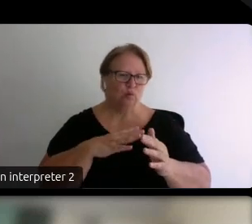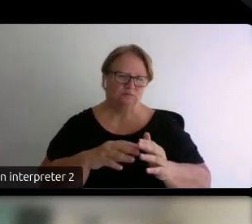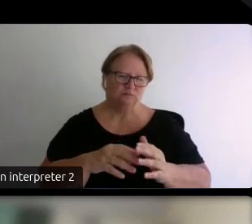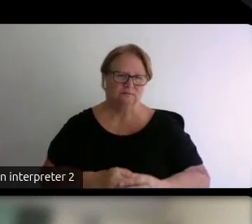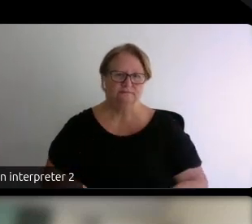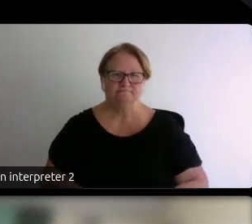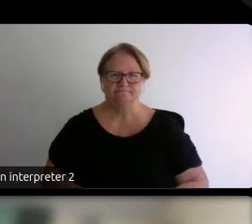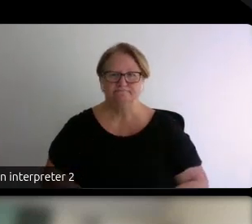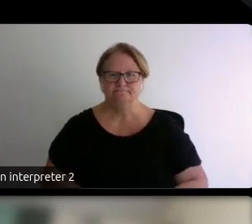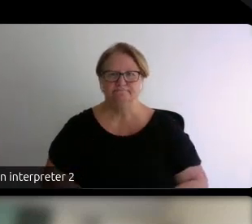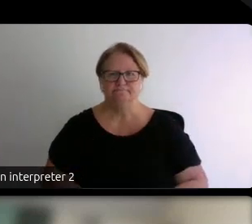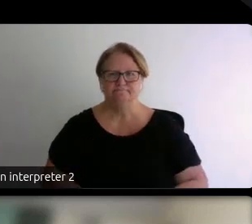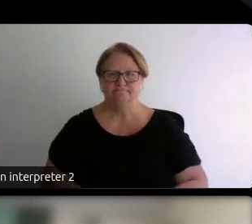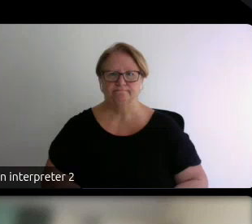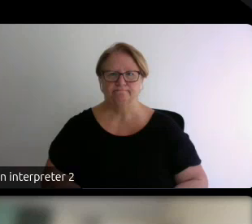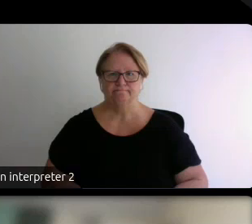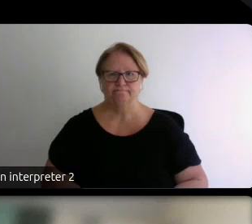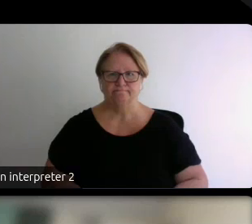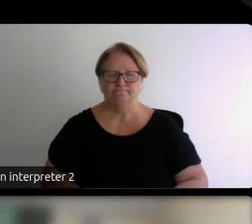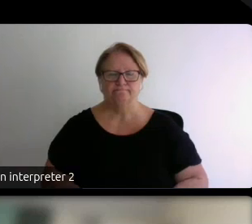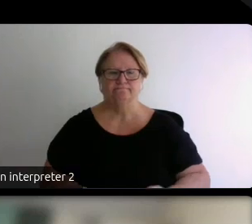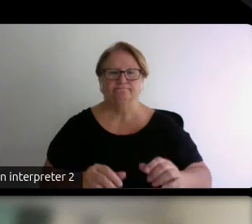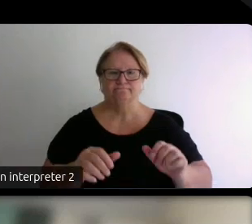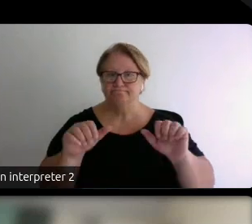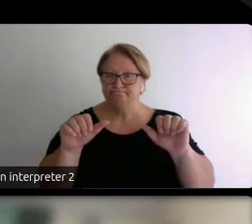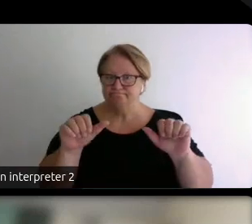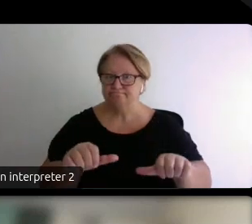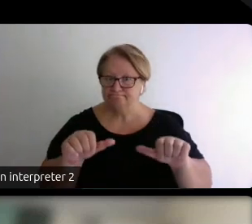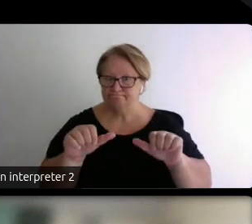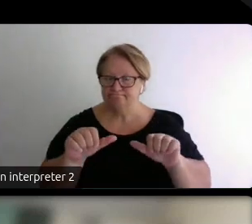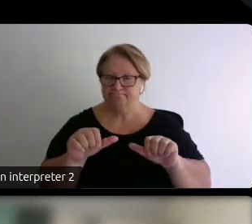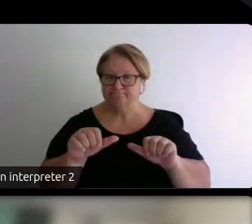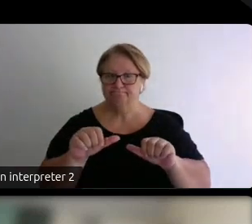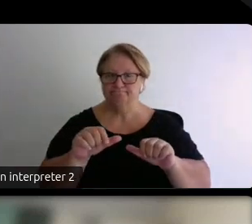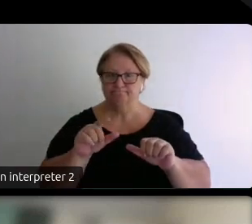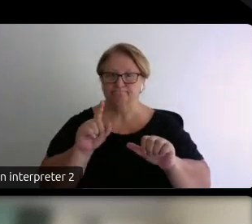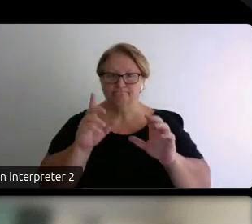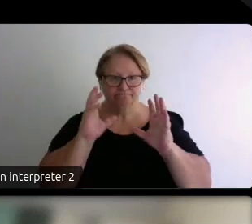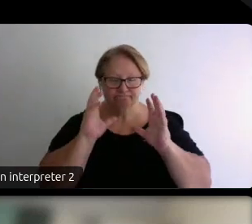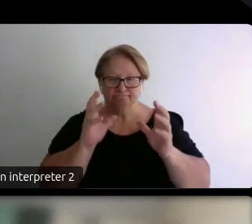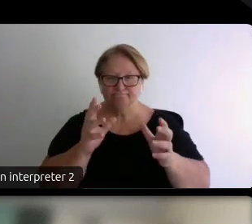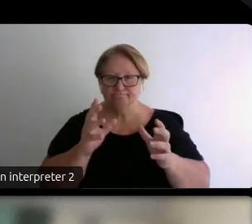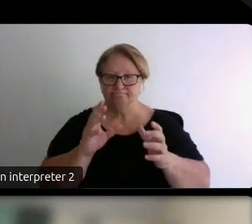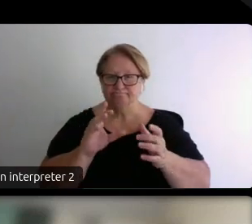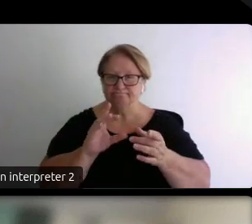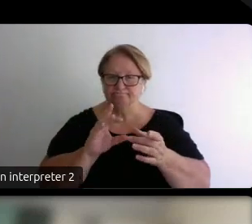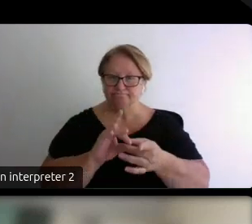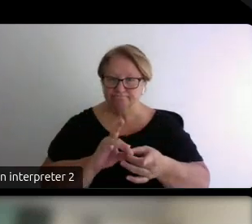Once we receive um a confirmation that you are um keen to uh register with us with for the referral